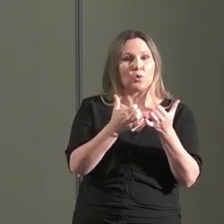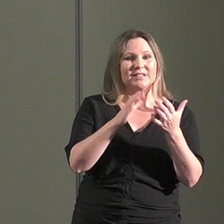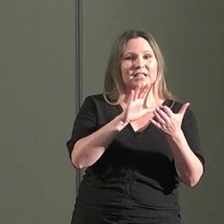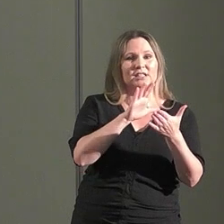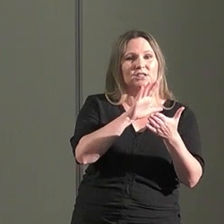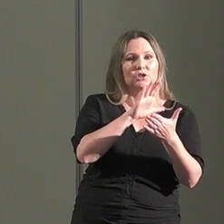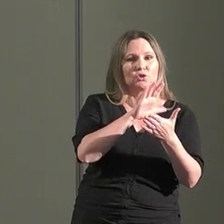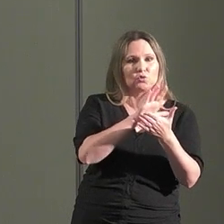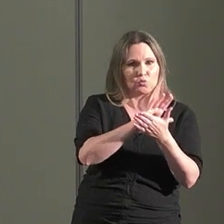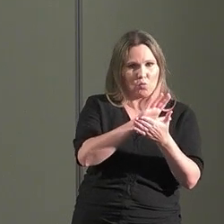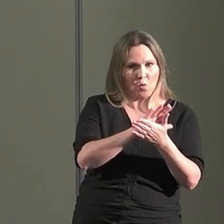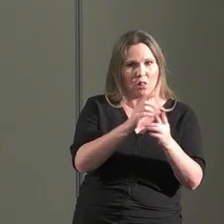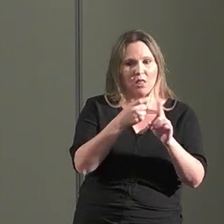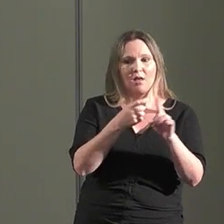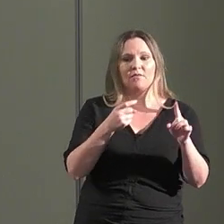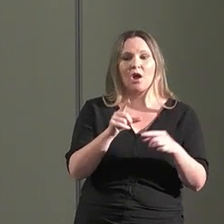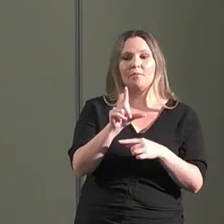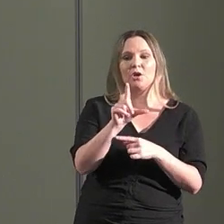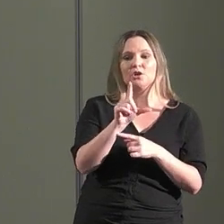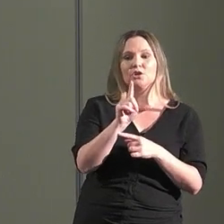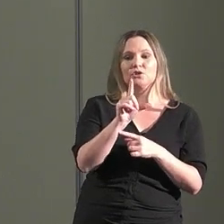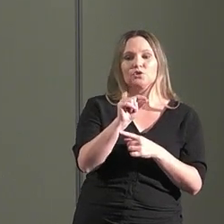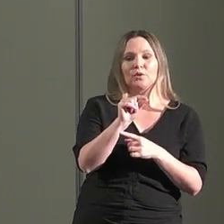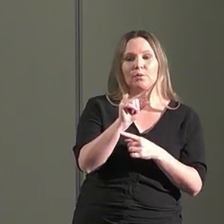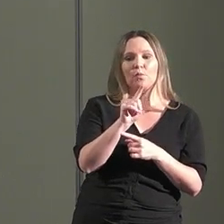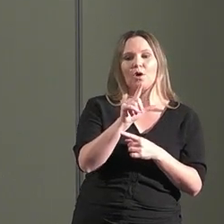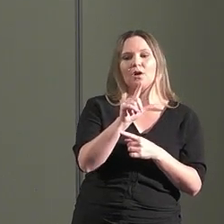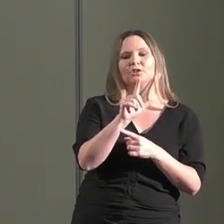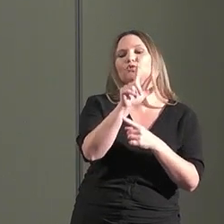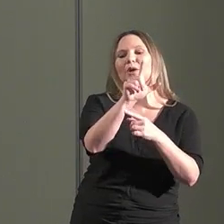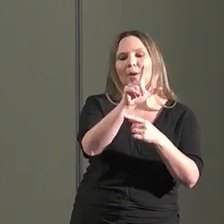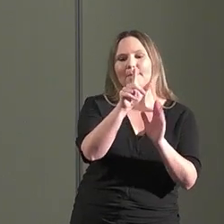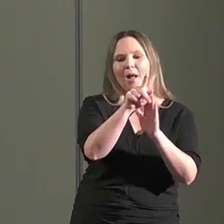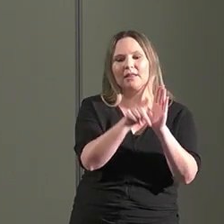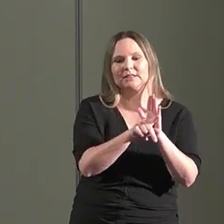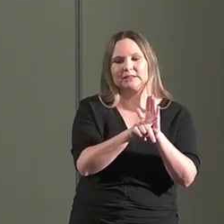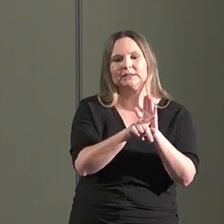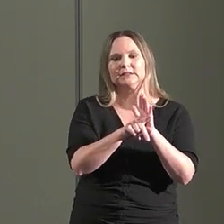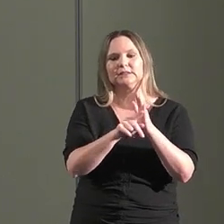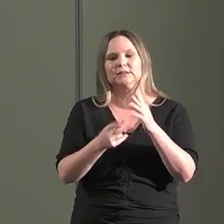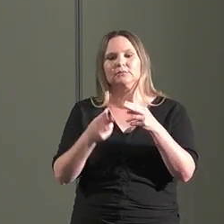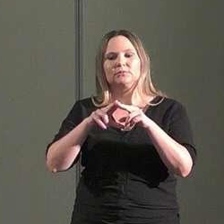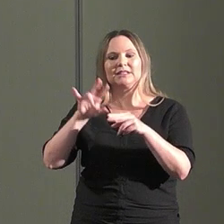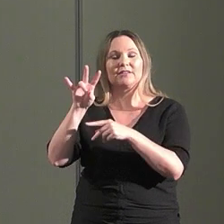went from 21 politics in 20 12 to 74 in 2022.